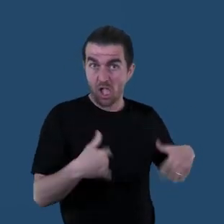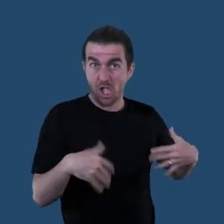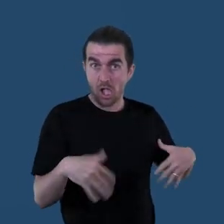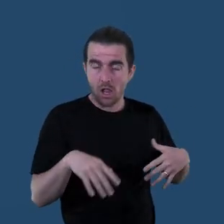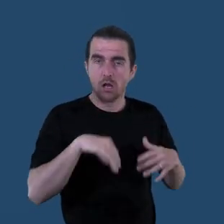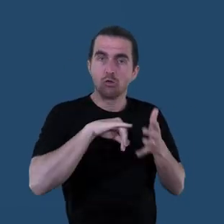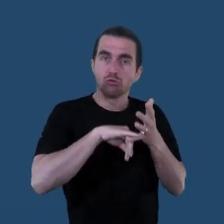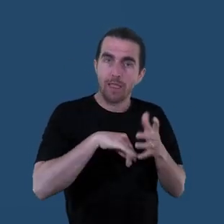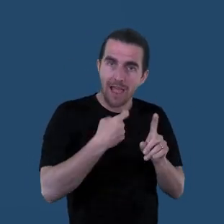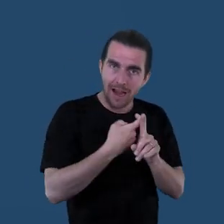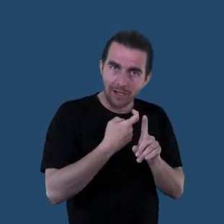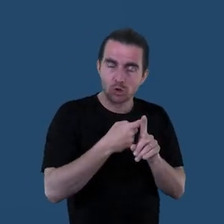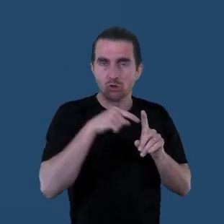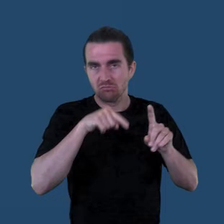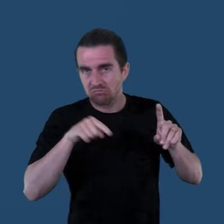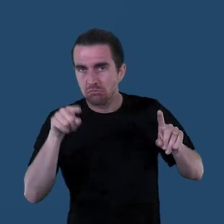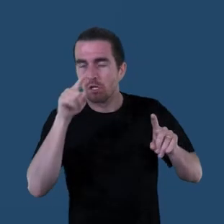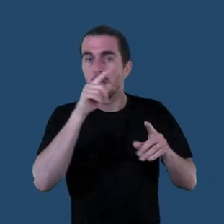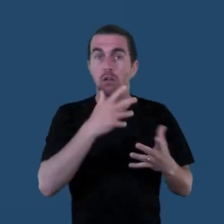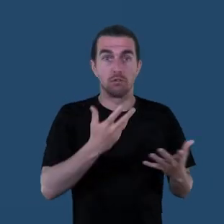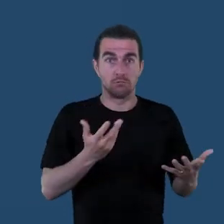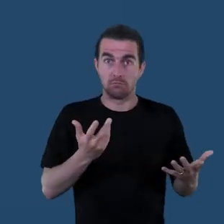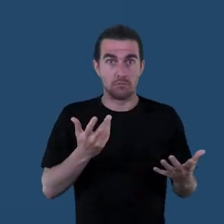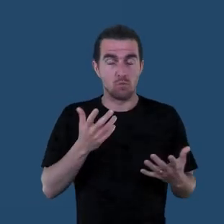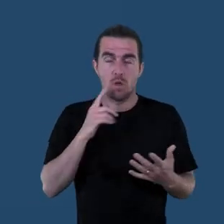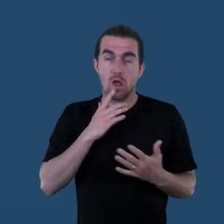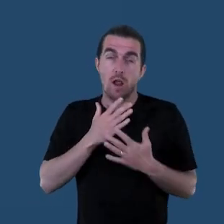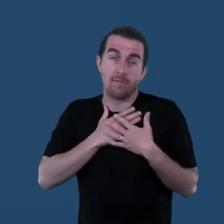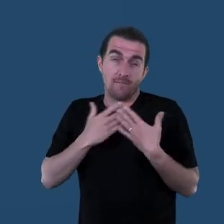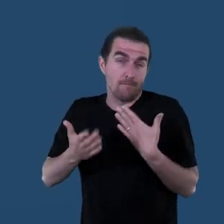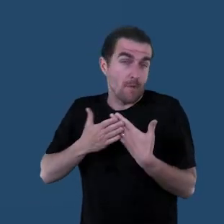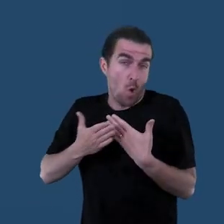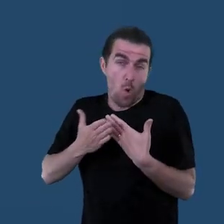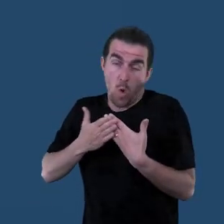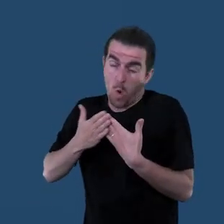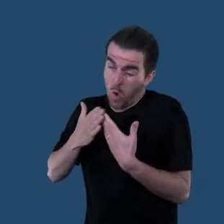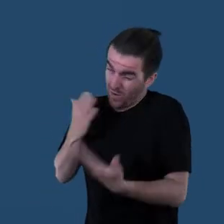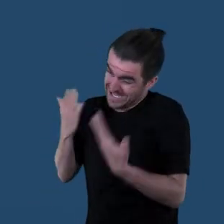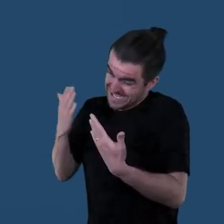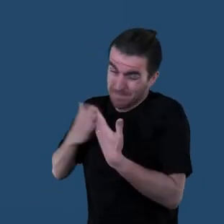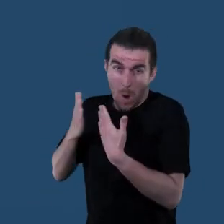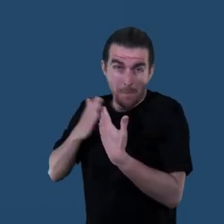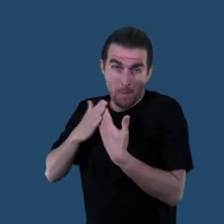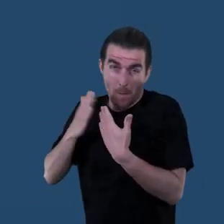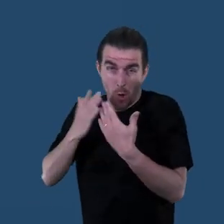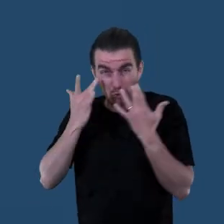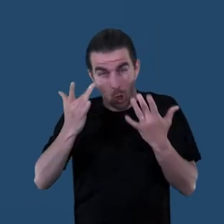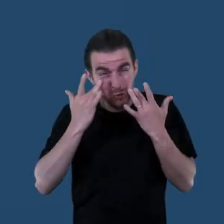in South Kensington and Tring. And we would love to put more out on display. We have touring exhibitions as well as course.